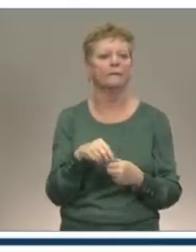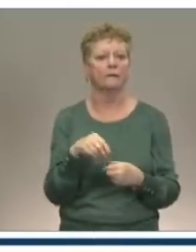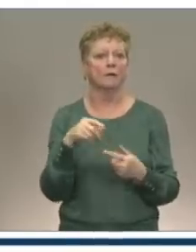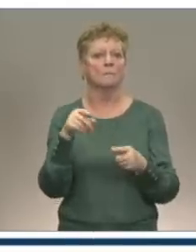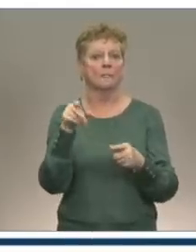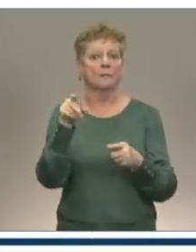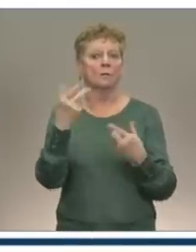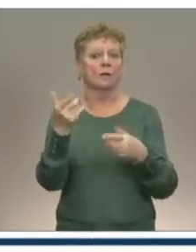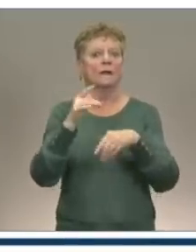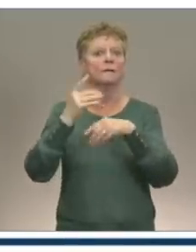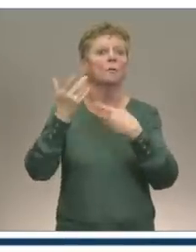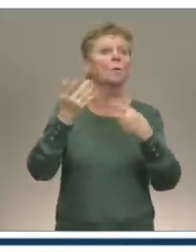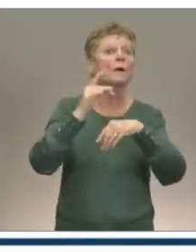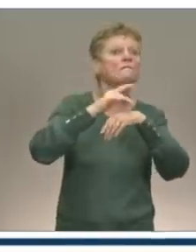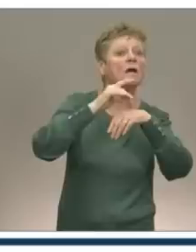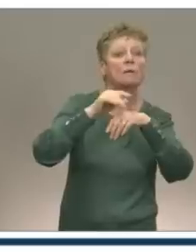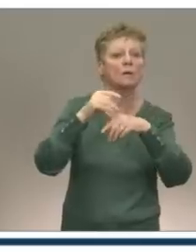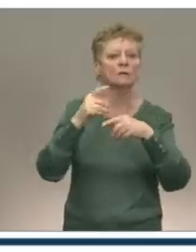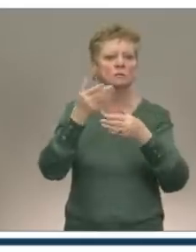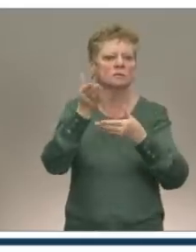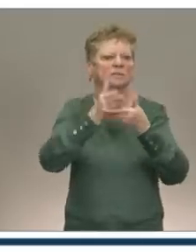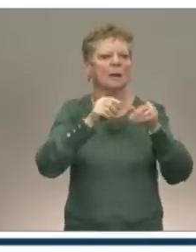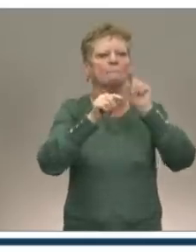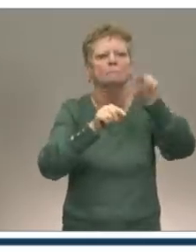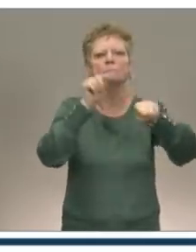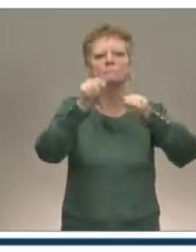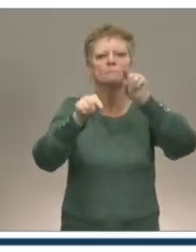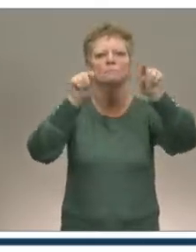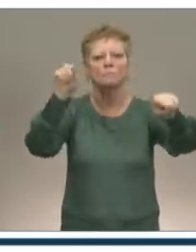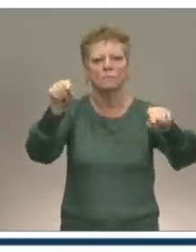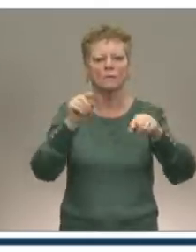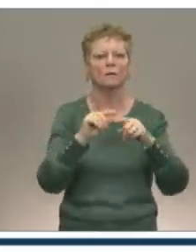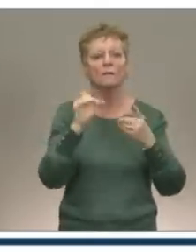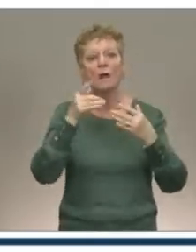and later this month we do expect a shipment of astrazeneca and more information